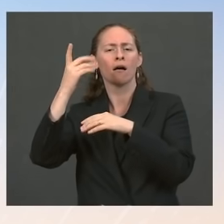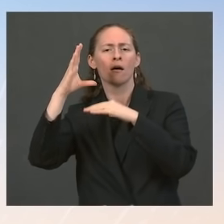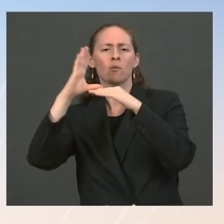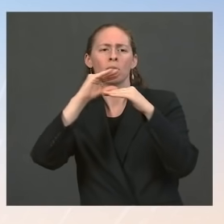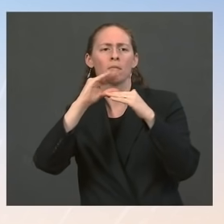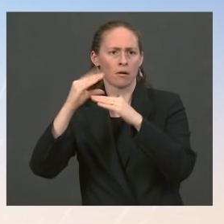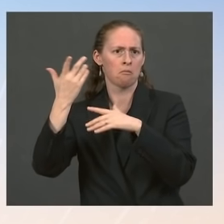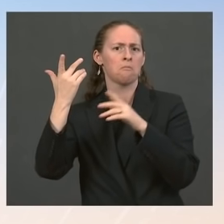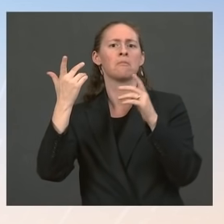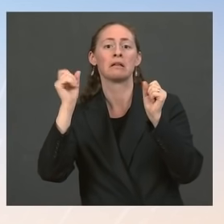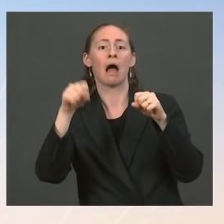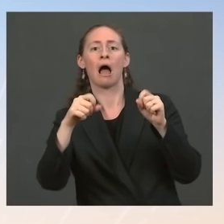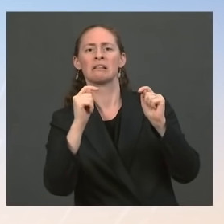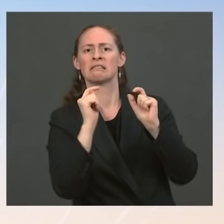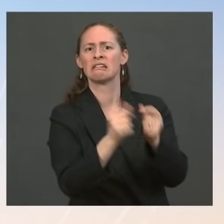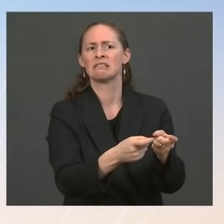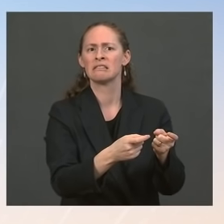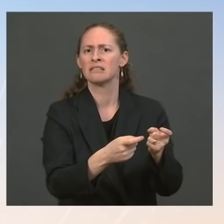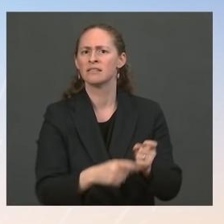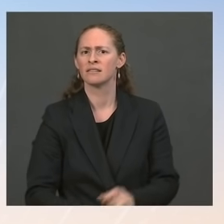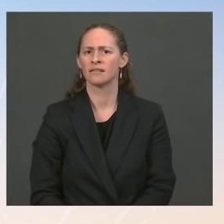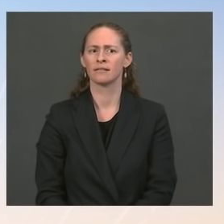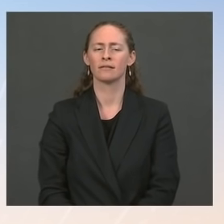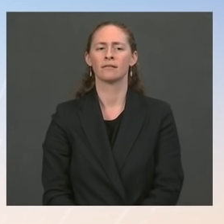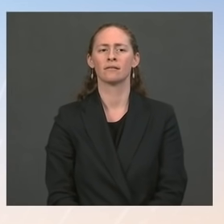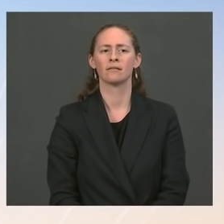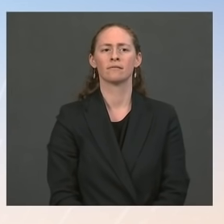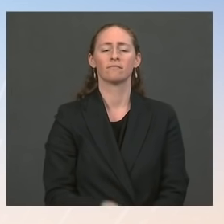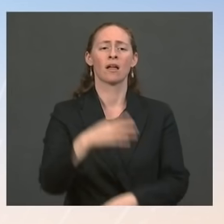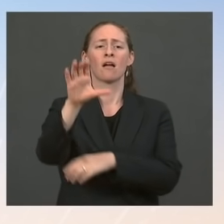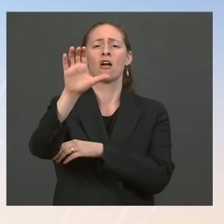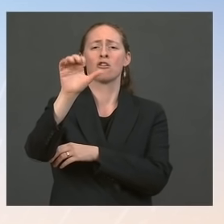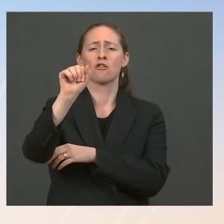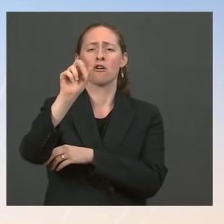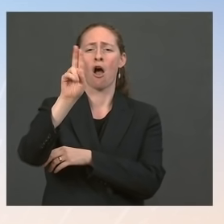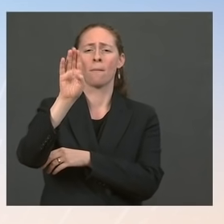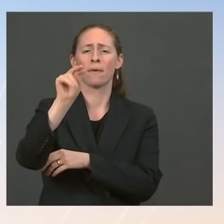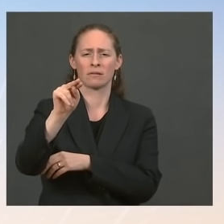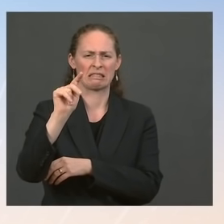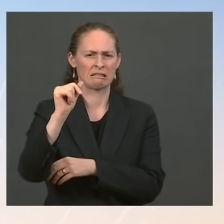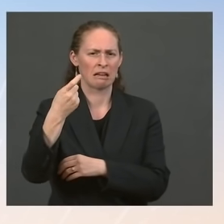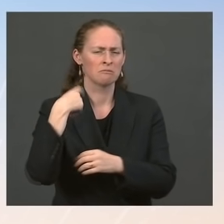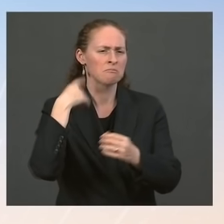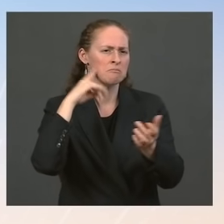Ms. Psaki: Well, so on the carbon tax -- first, let me just say that there are a lot of ideas being debated.